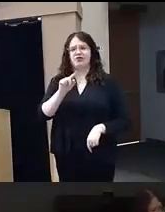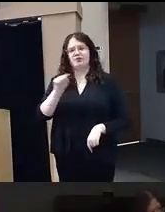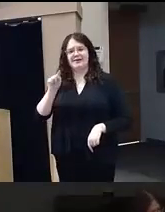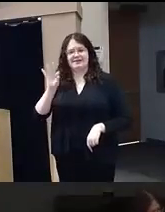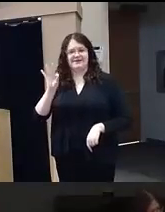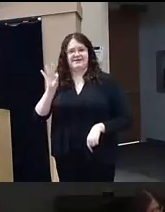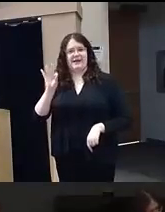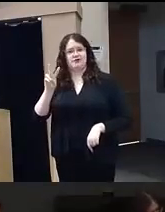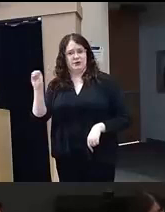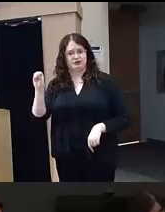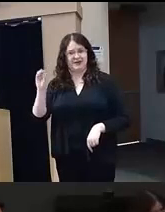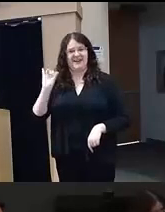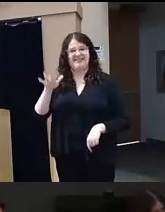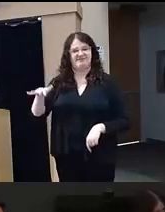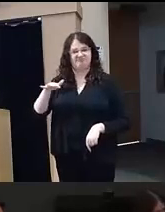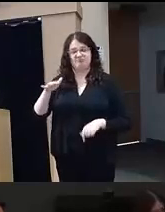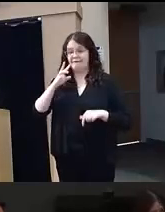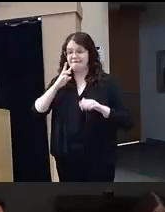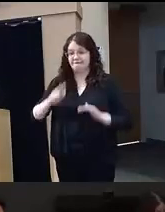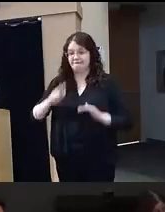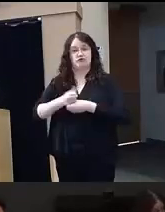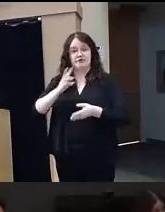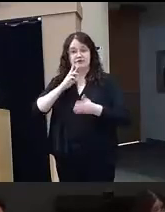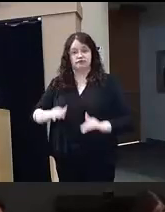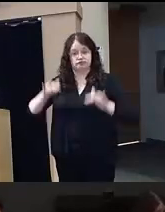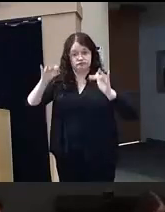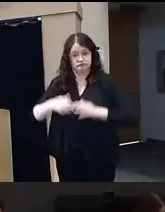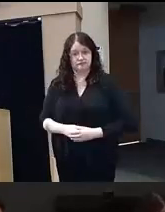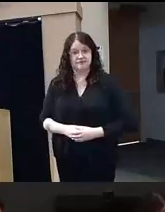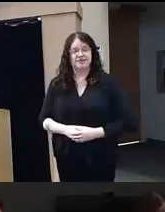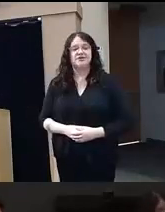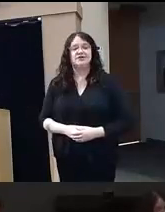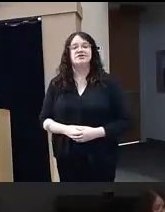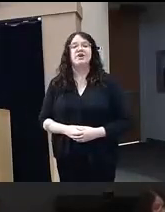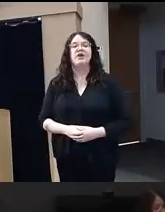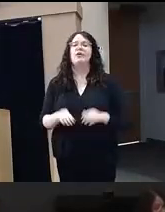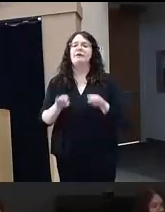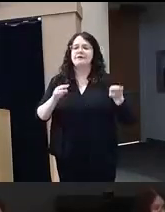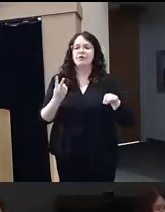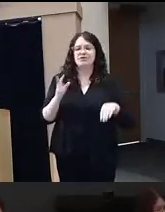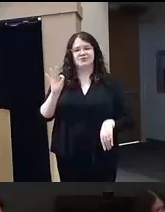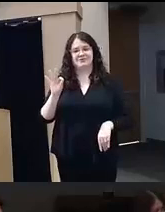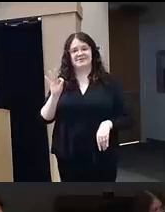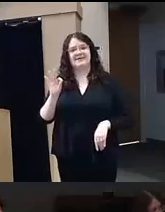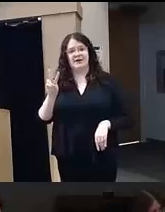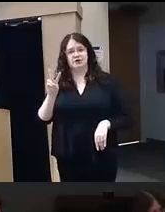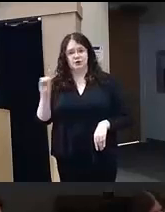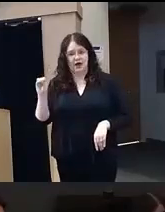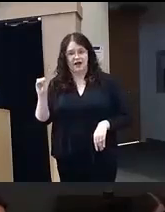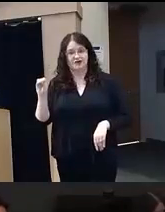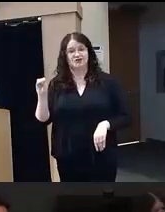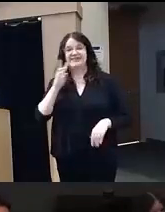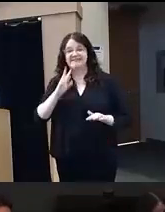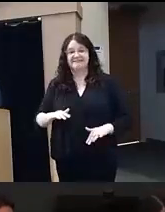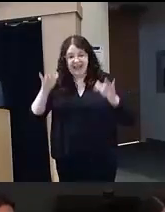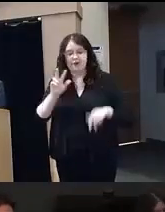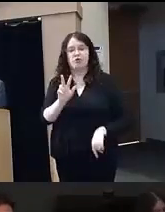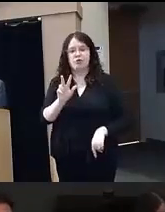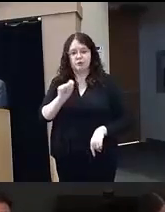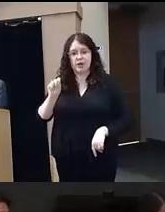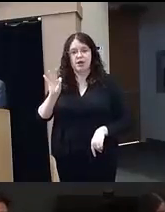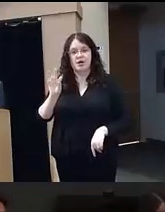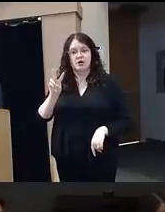. so you know 290 200 was flooded 39 200 was completely uh flooded and uh around